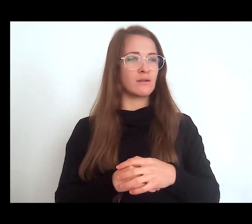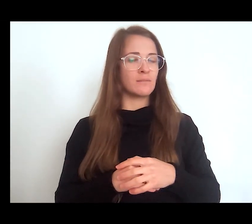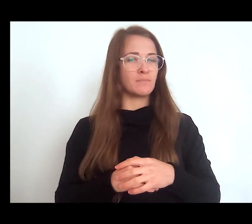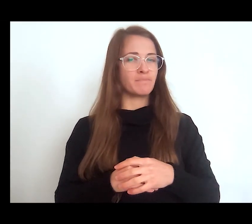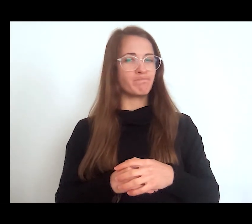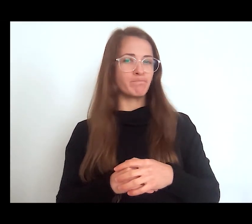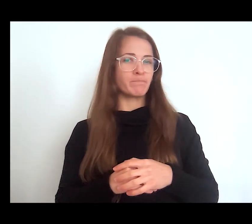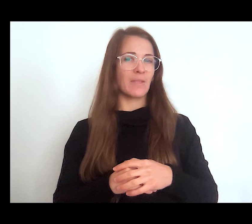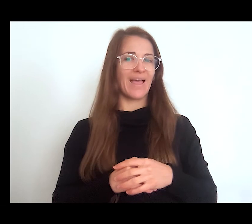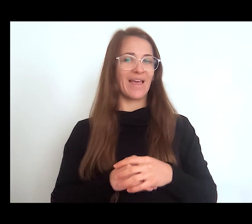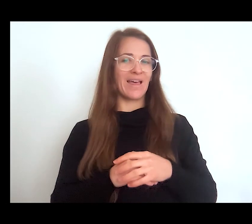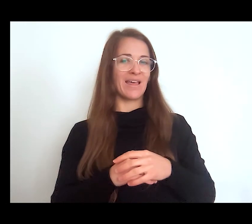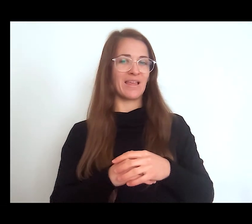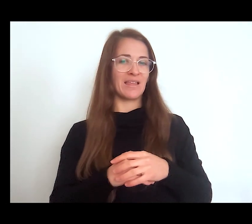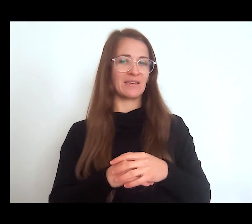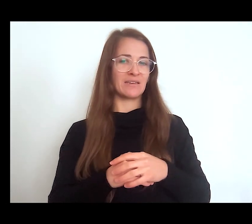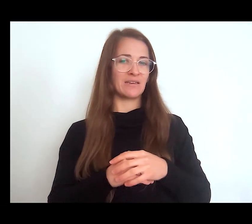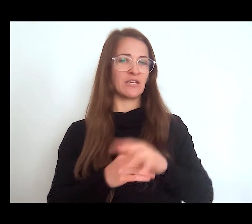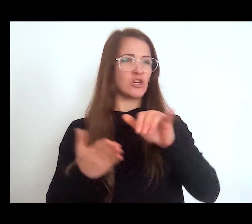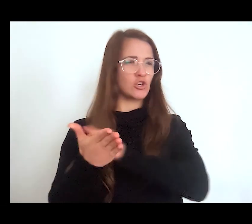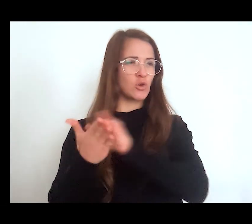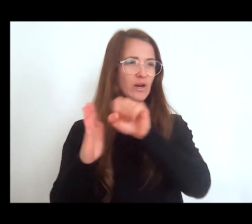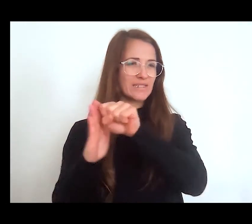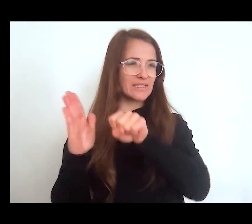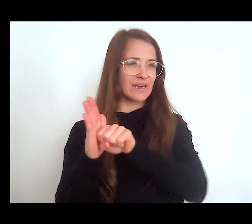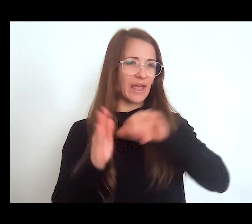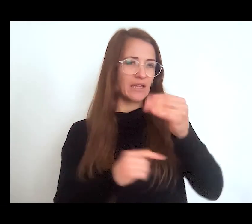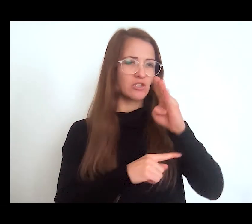WRONG, I THINK IT IS NEW YORK